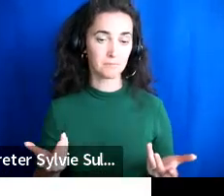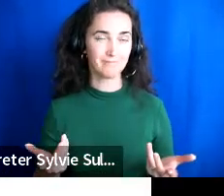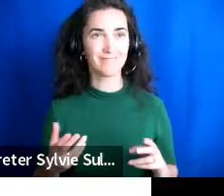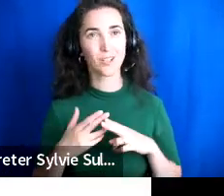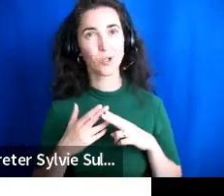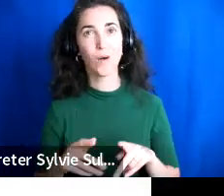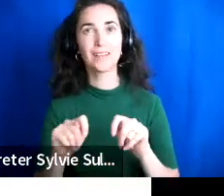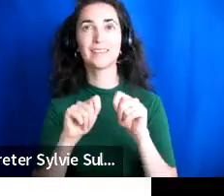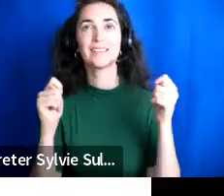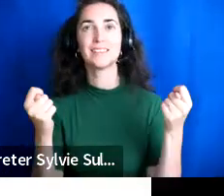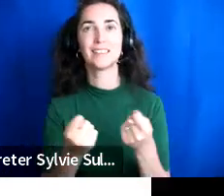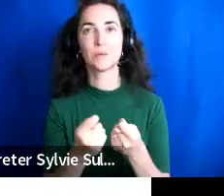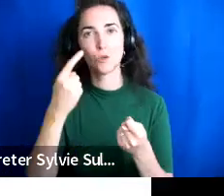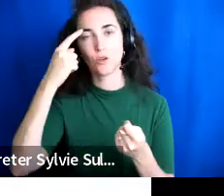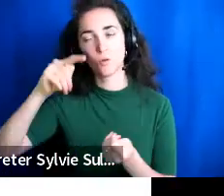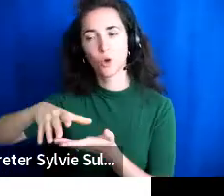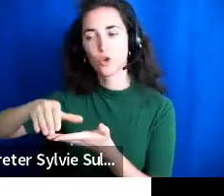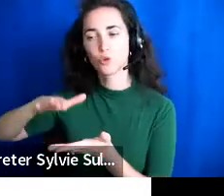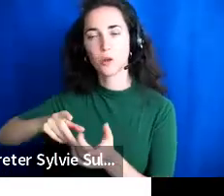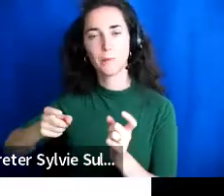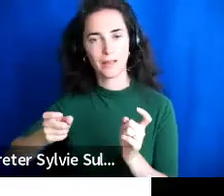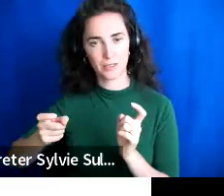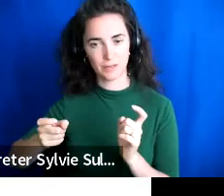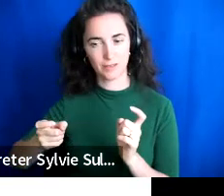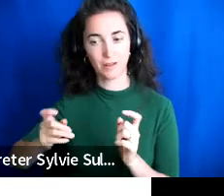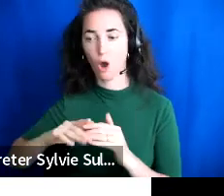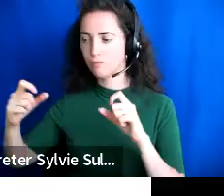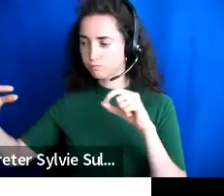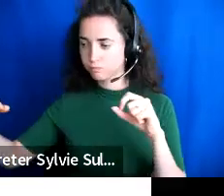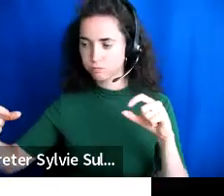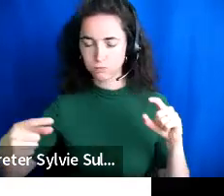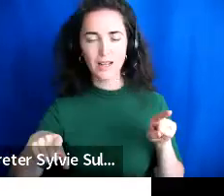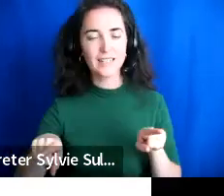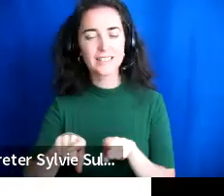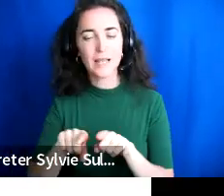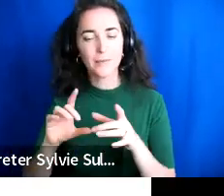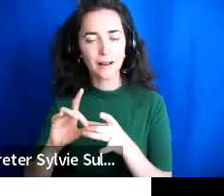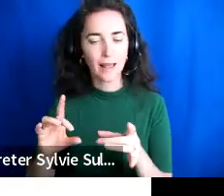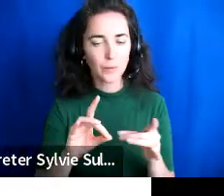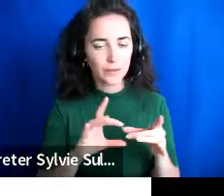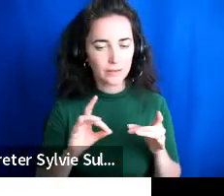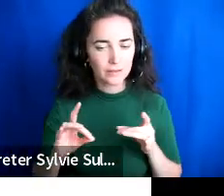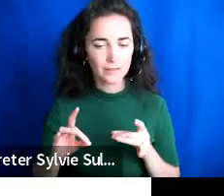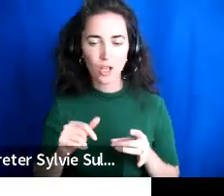You know where they can talk the same language, you know not have to begin from the beginning.